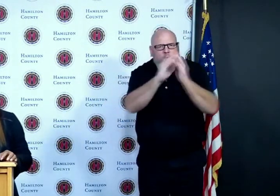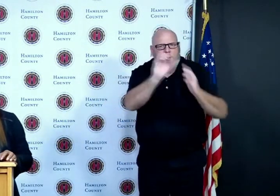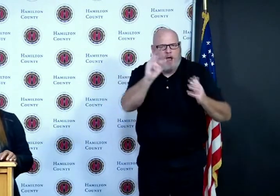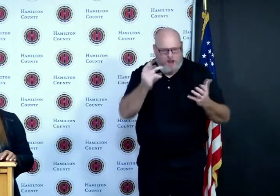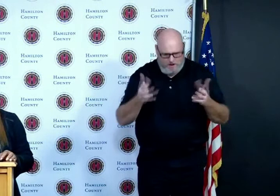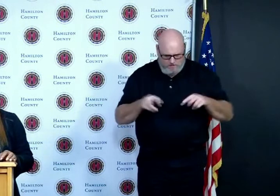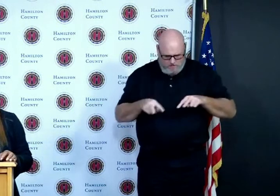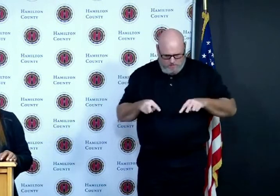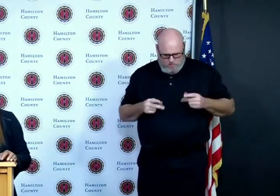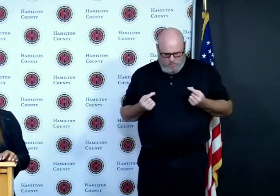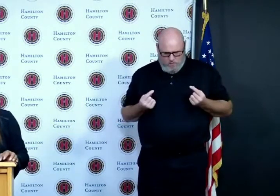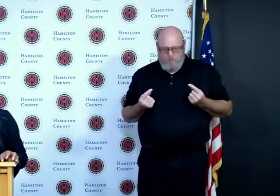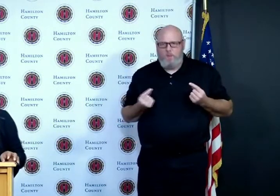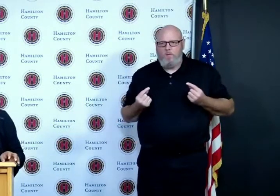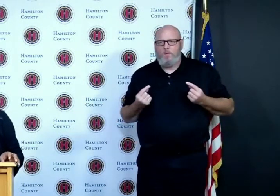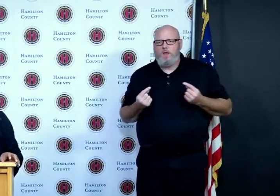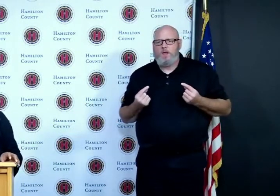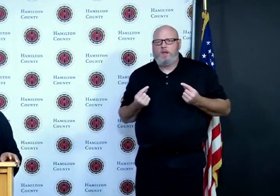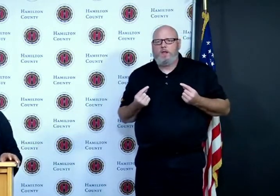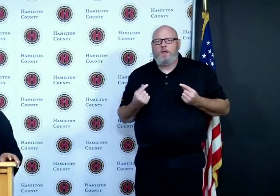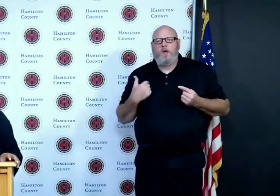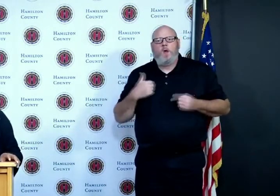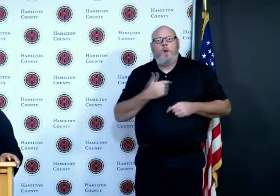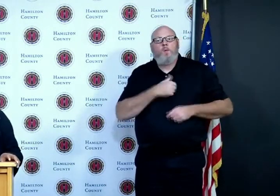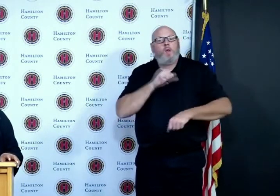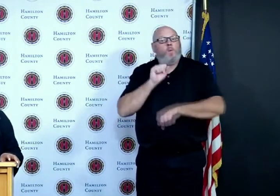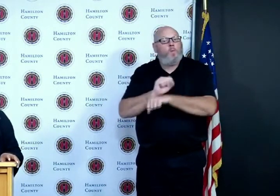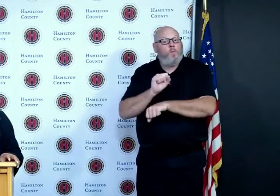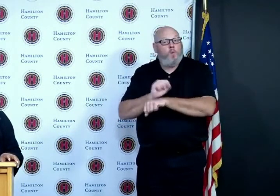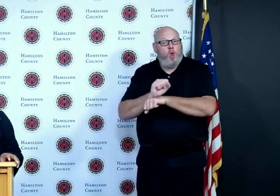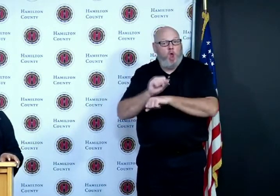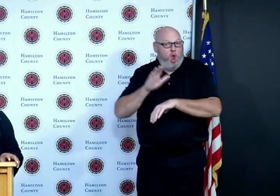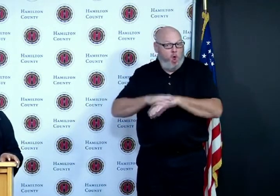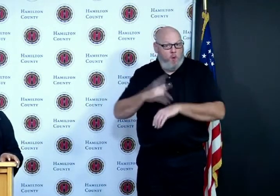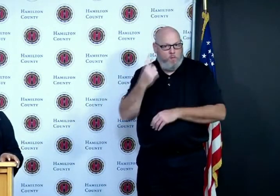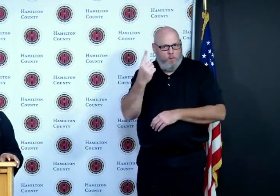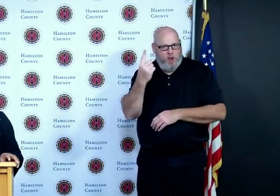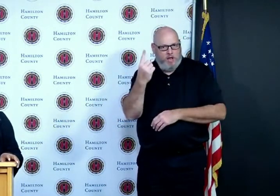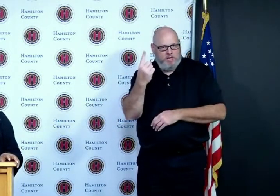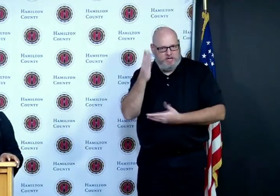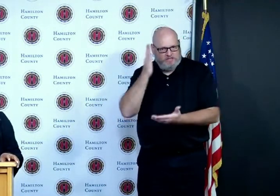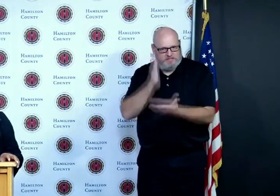working on right now that will be announced very soon we've already started working on it